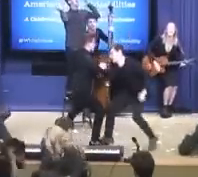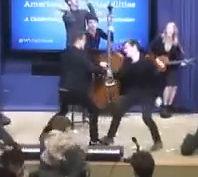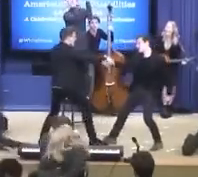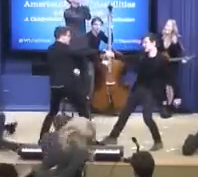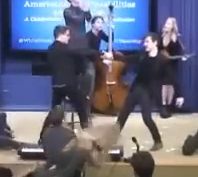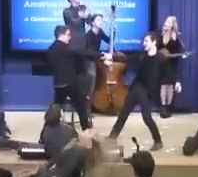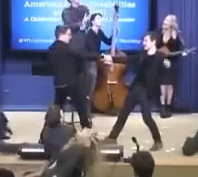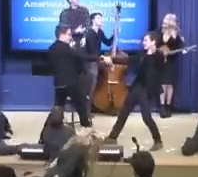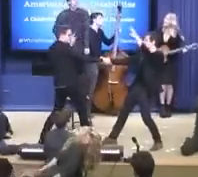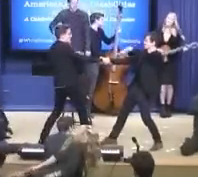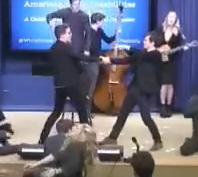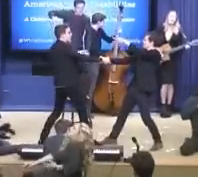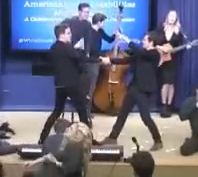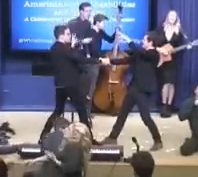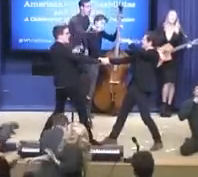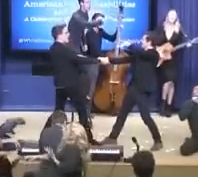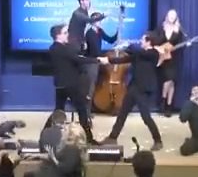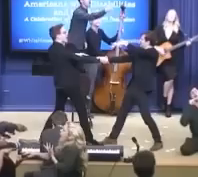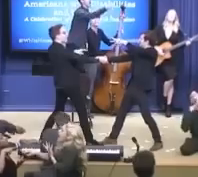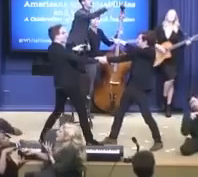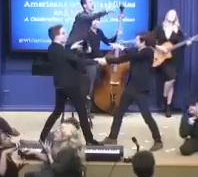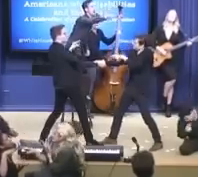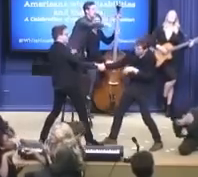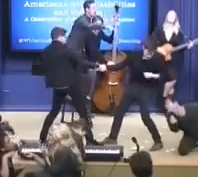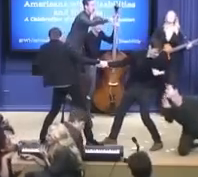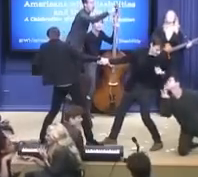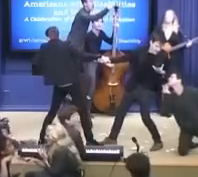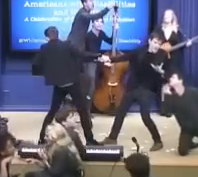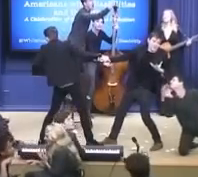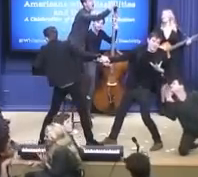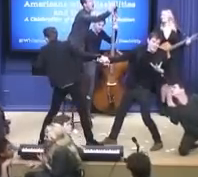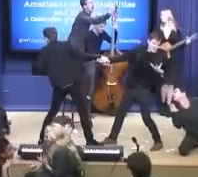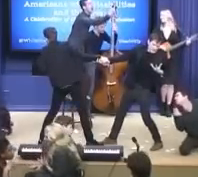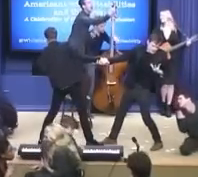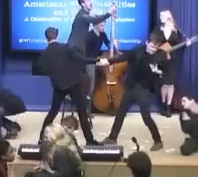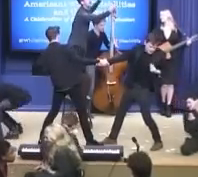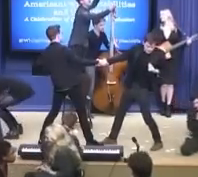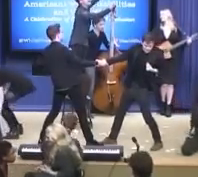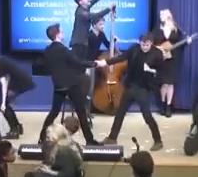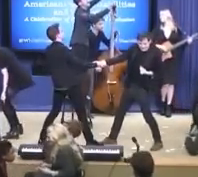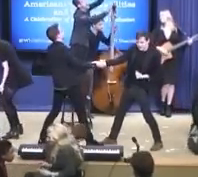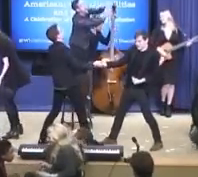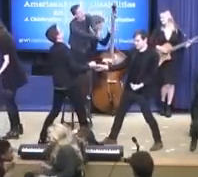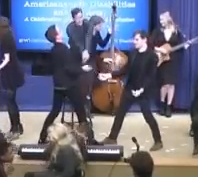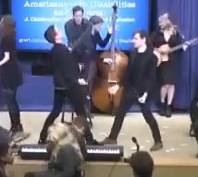I'll love your light I'll love you right